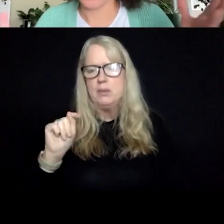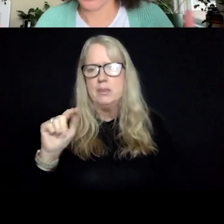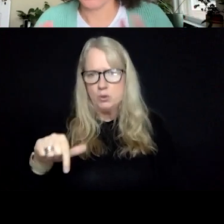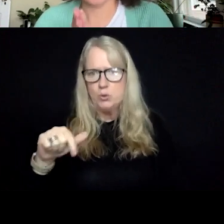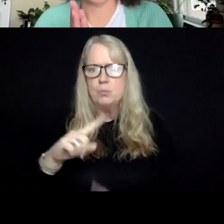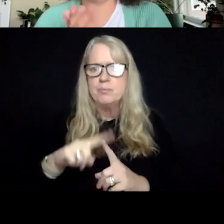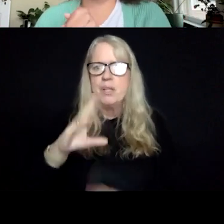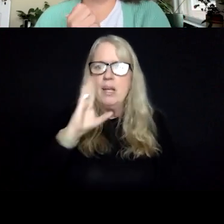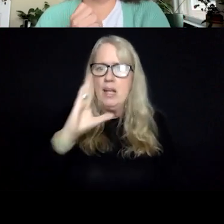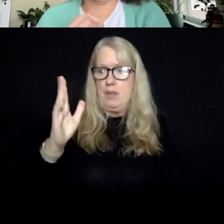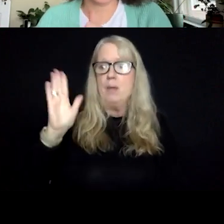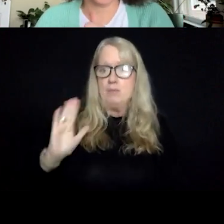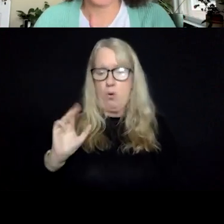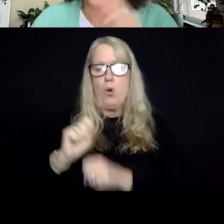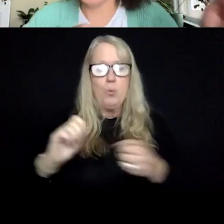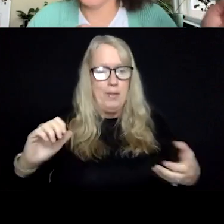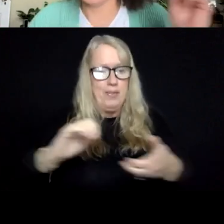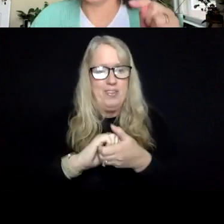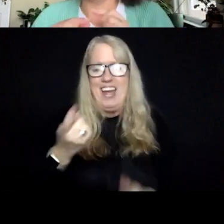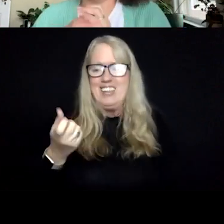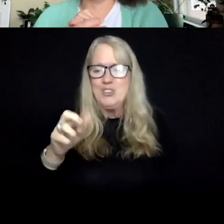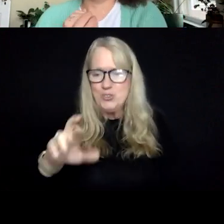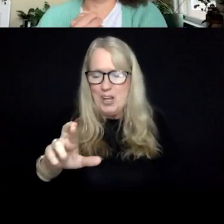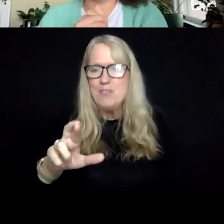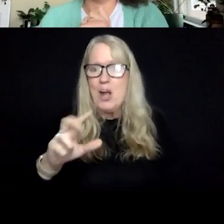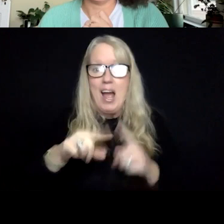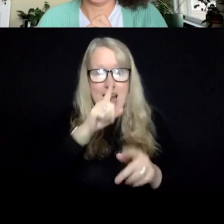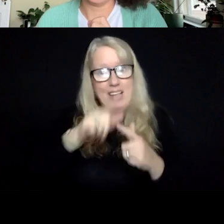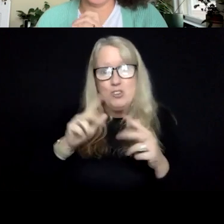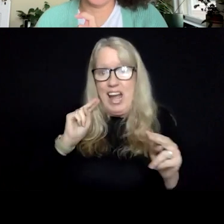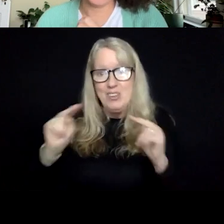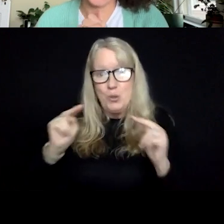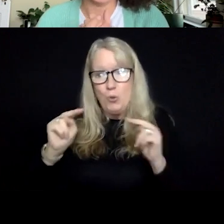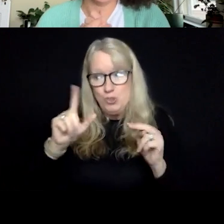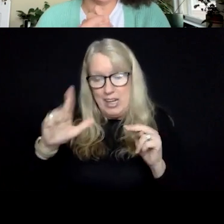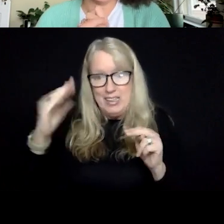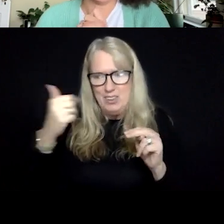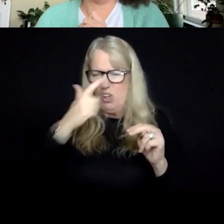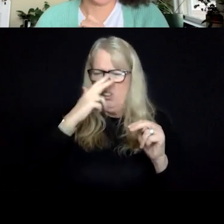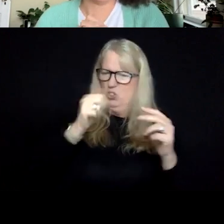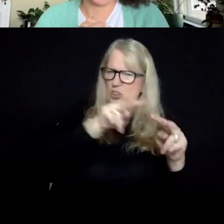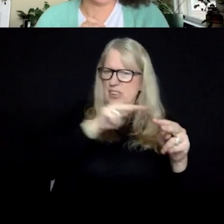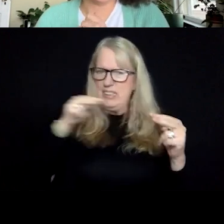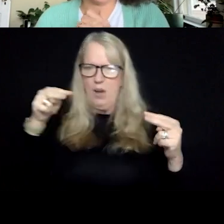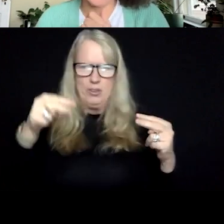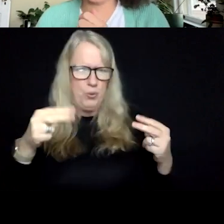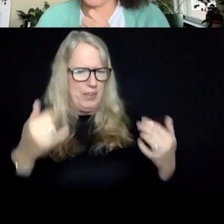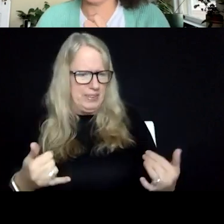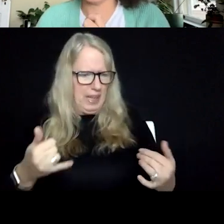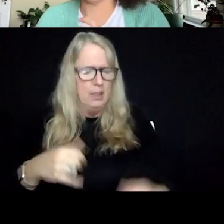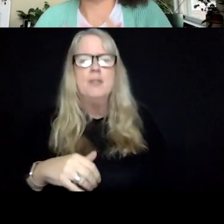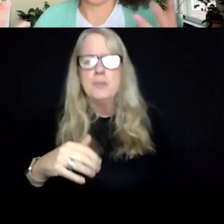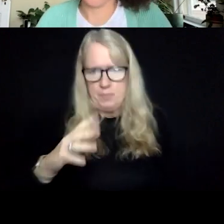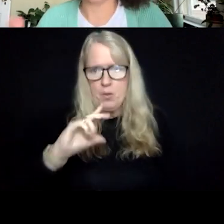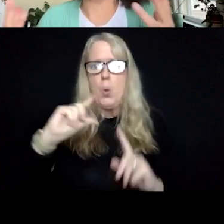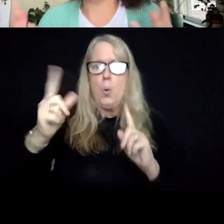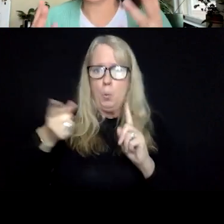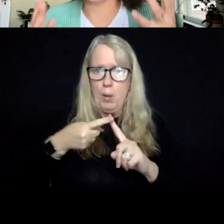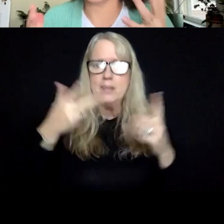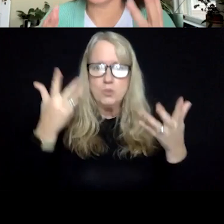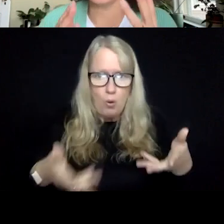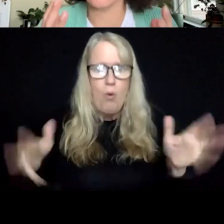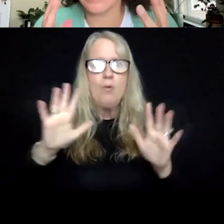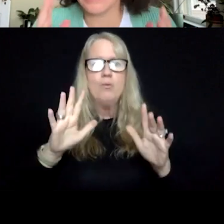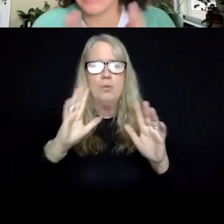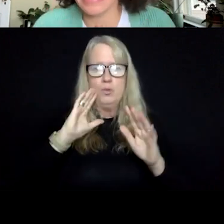USED TO WORK, AND ONCE THAT WAS OVER, IT WAS CLEAR THAT WAS A